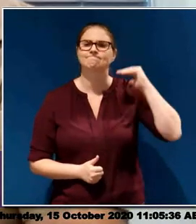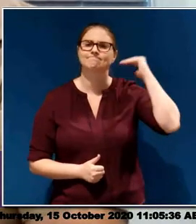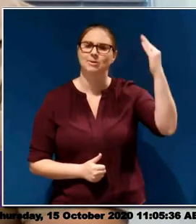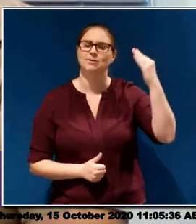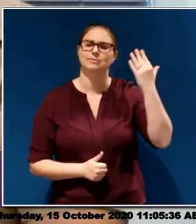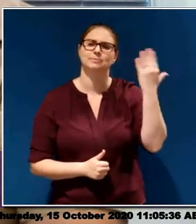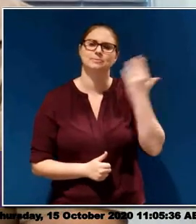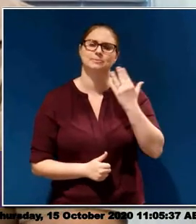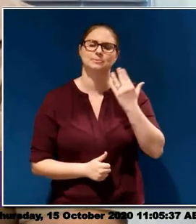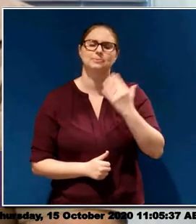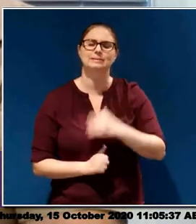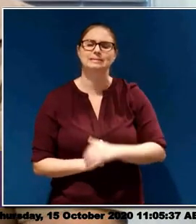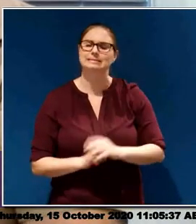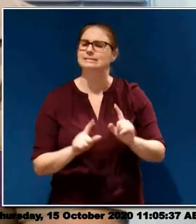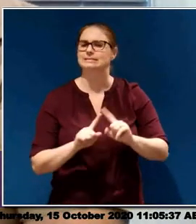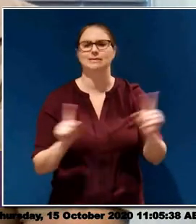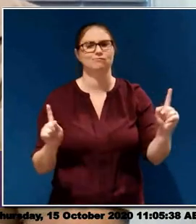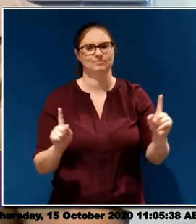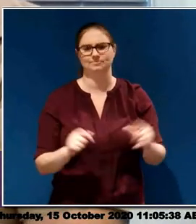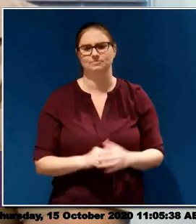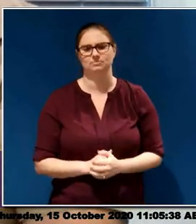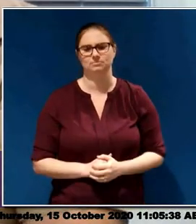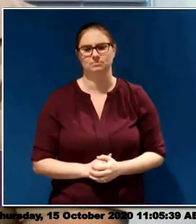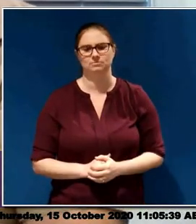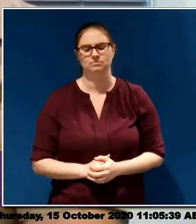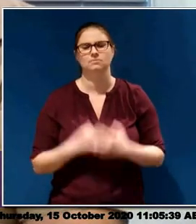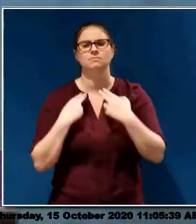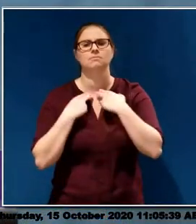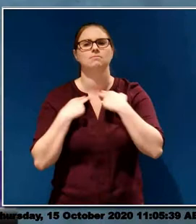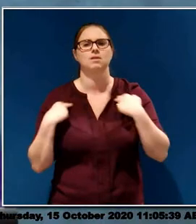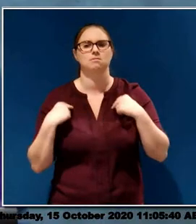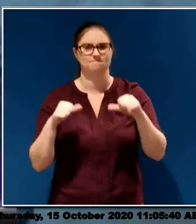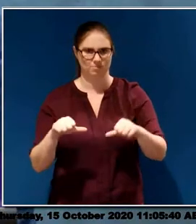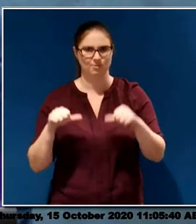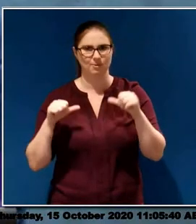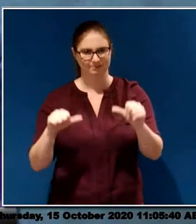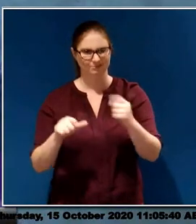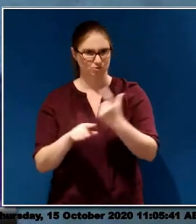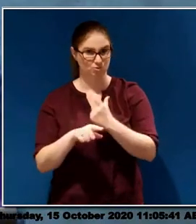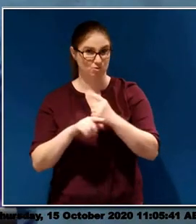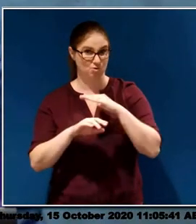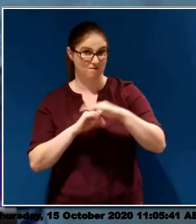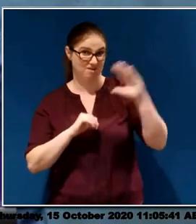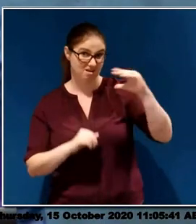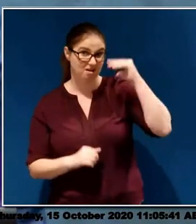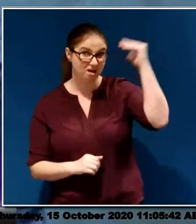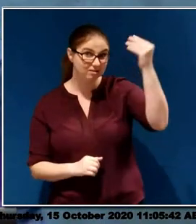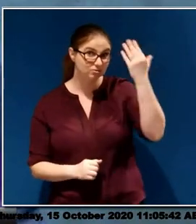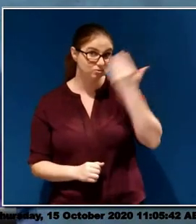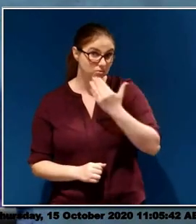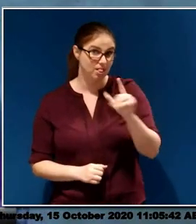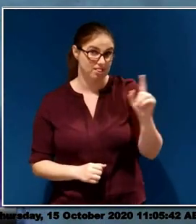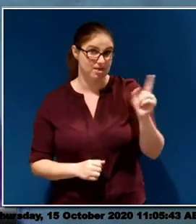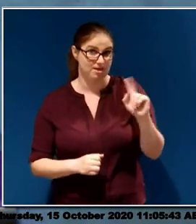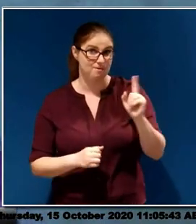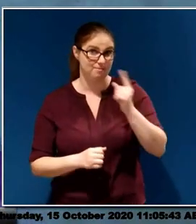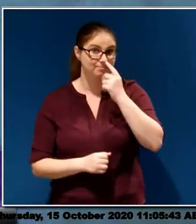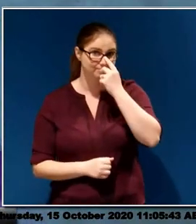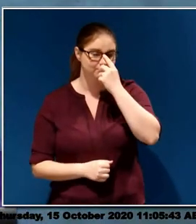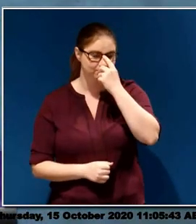Let's talk about that. He was moving onto high school now and you had a chat to Lesley Theodore